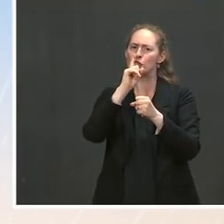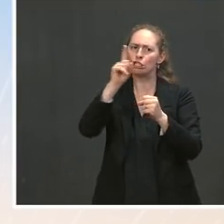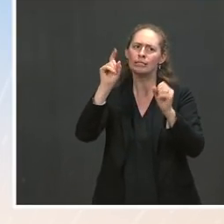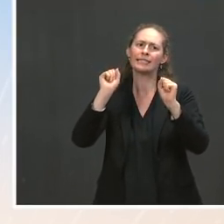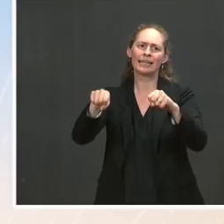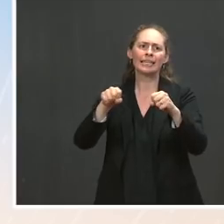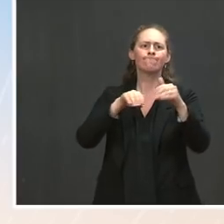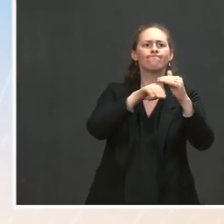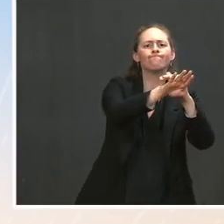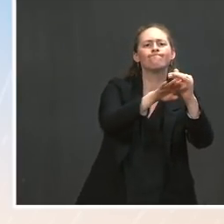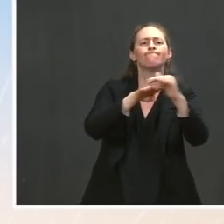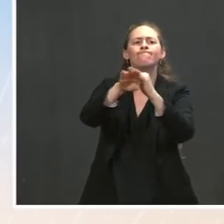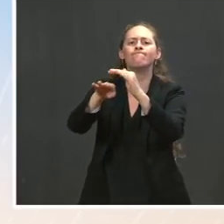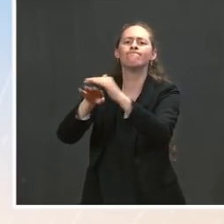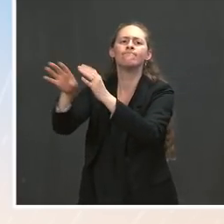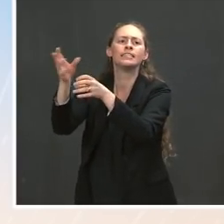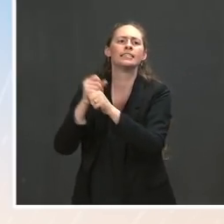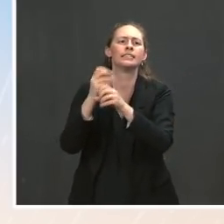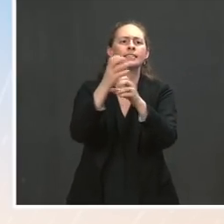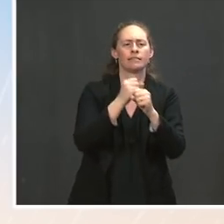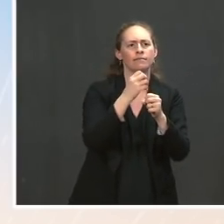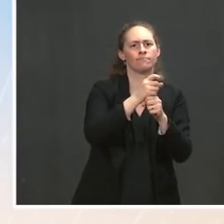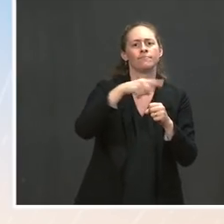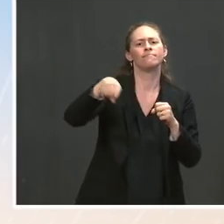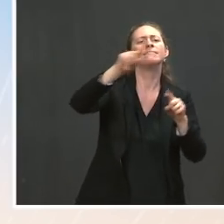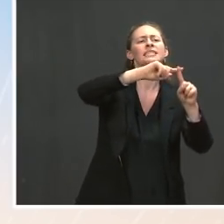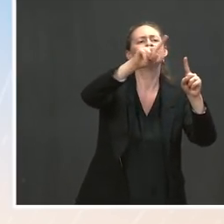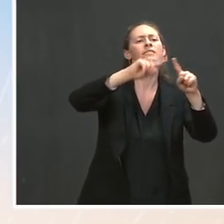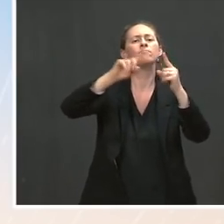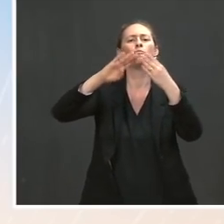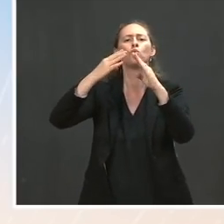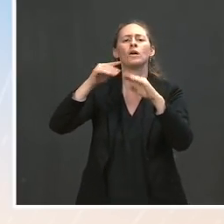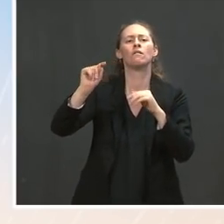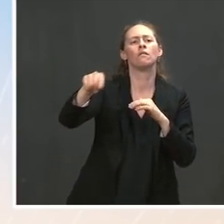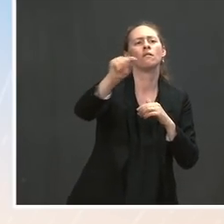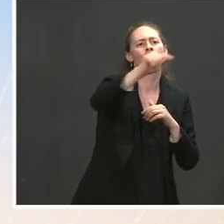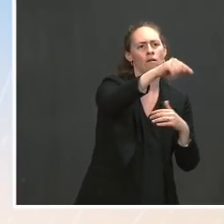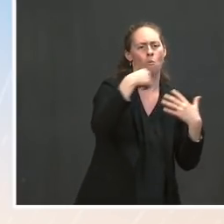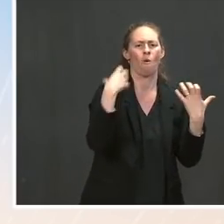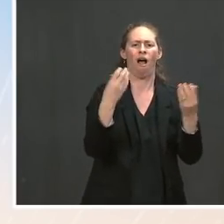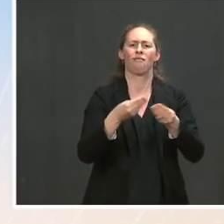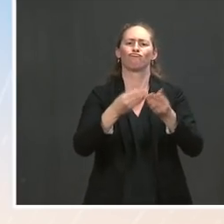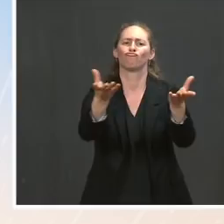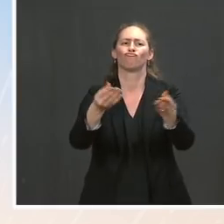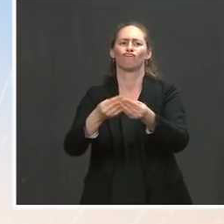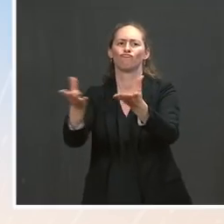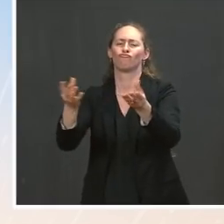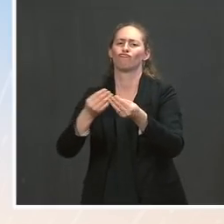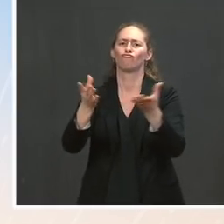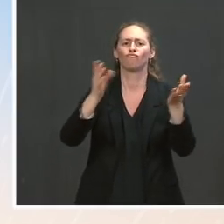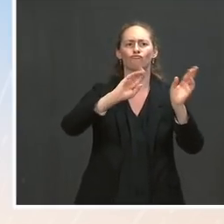and more and more communities, of course, vaccinate adults, Americans in this country, a lot of people can't take a day off to go get a vaccine.